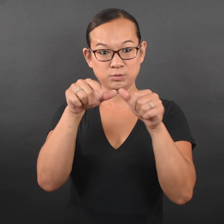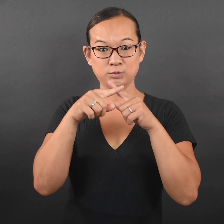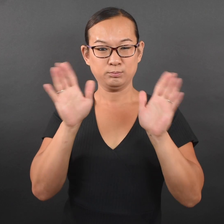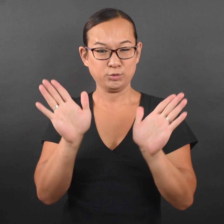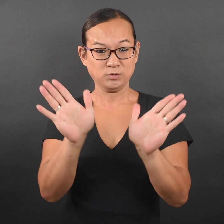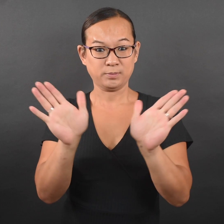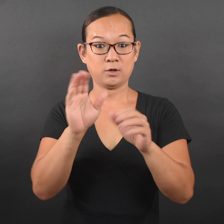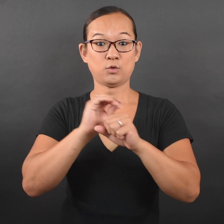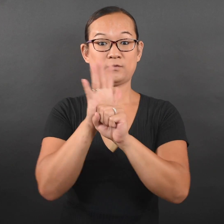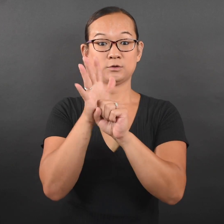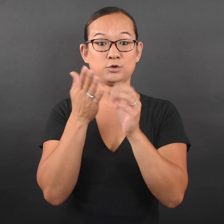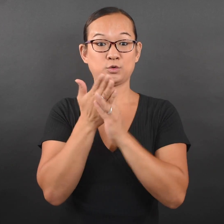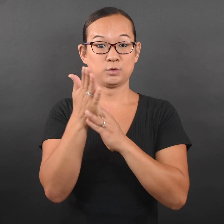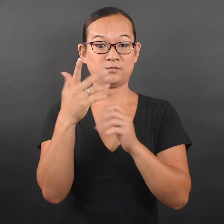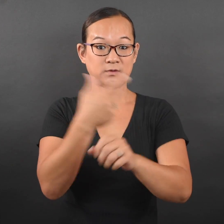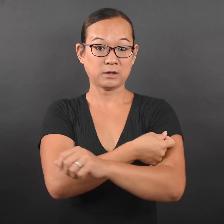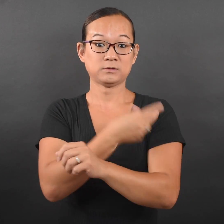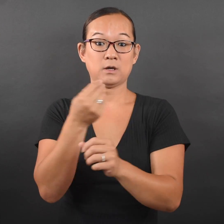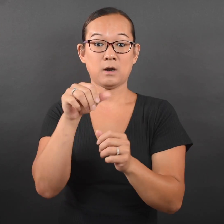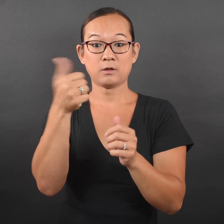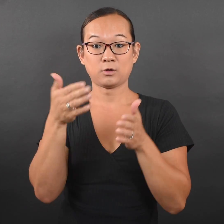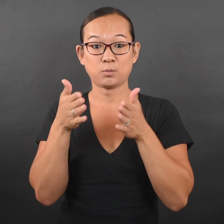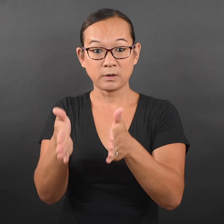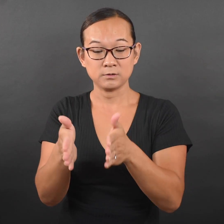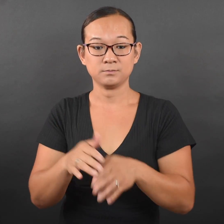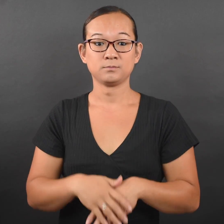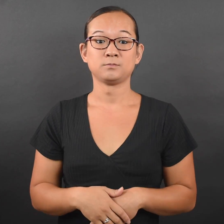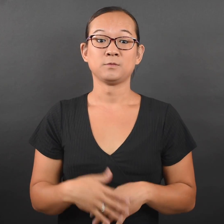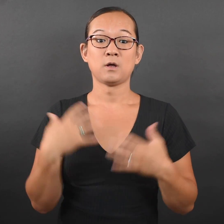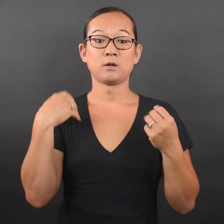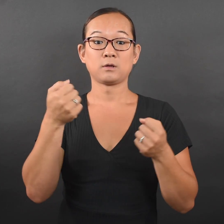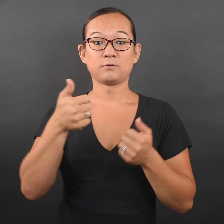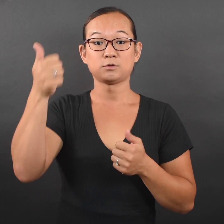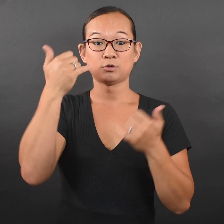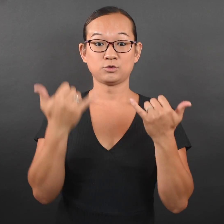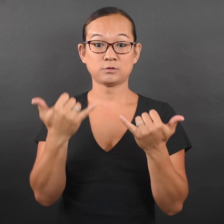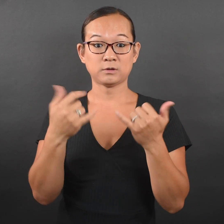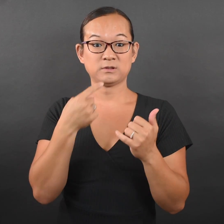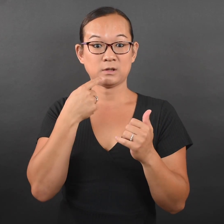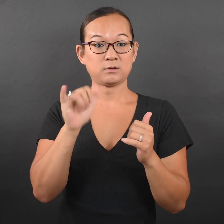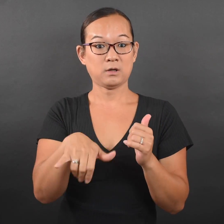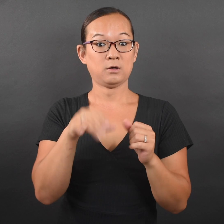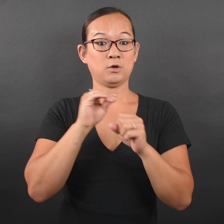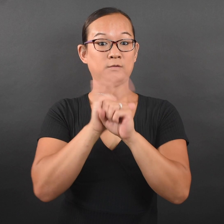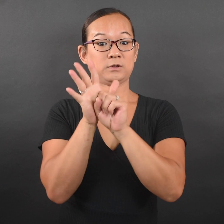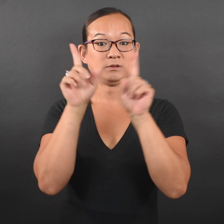push back COVID-19 through vaccination and other measures, health officials today said COVID-19